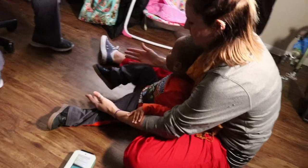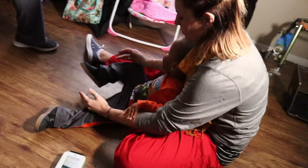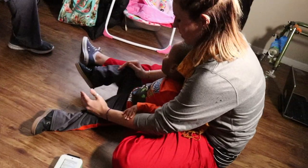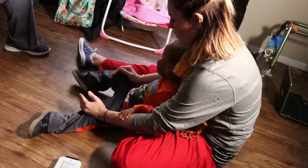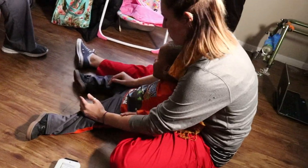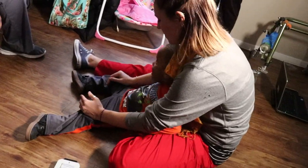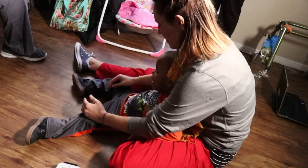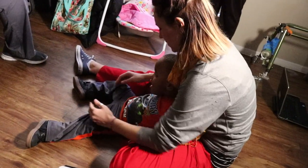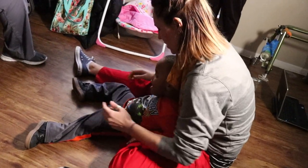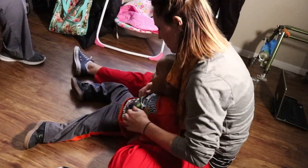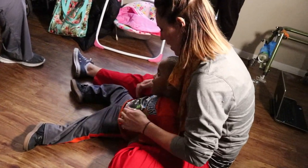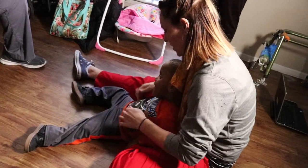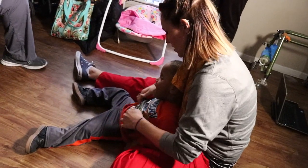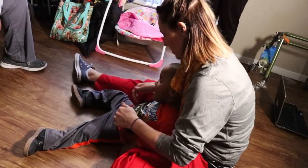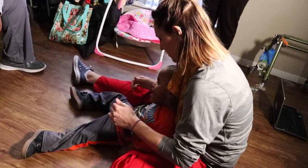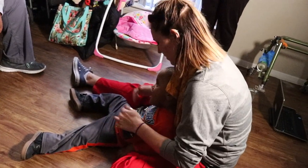Rachel-Oops! Back here not back here!